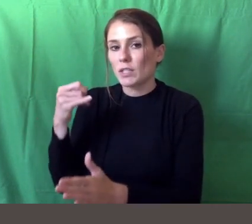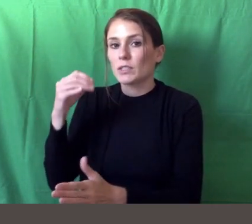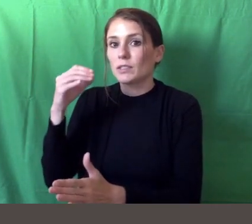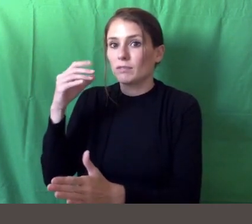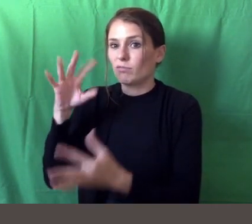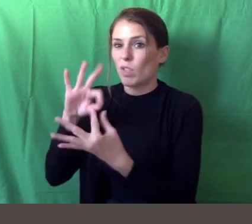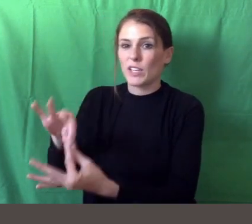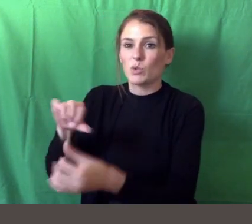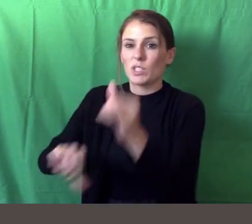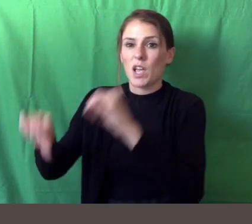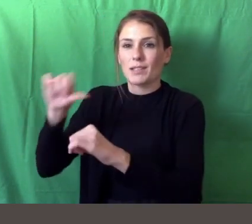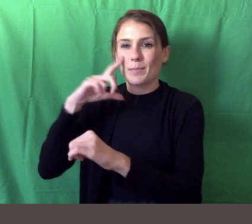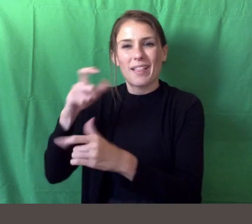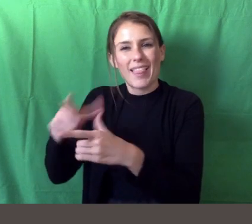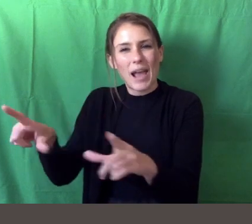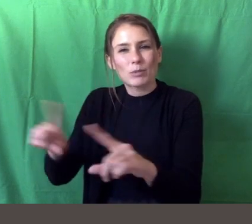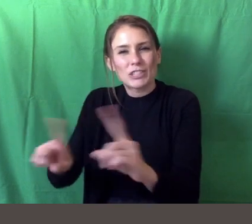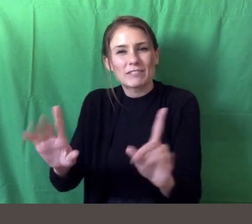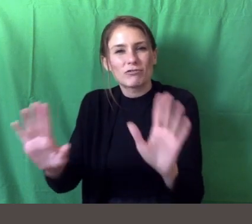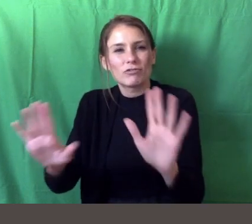be quite different.